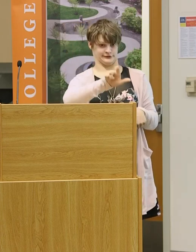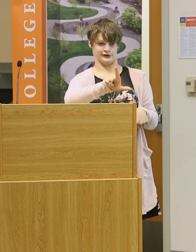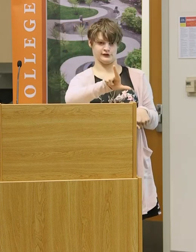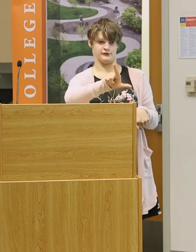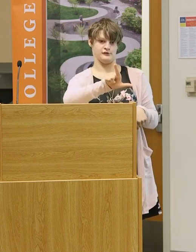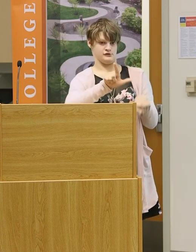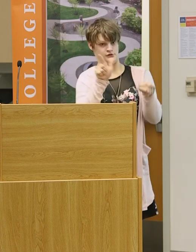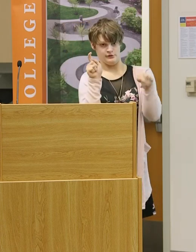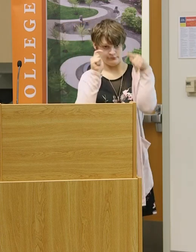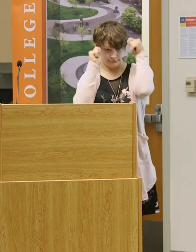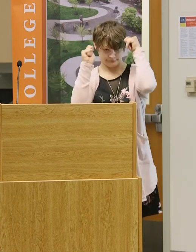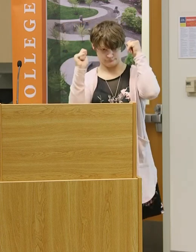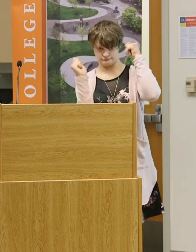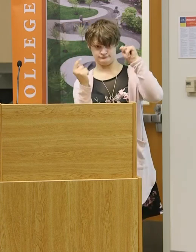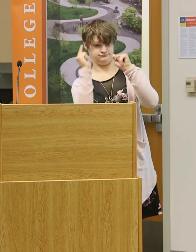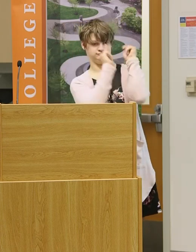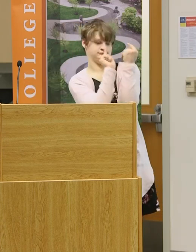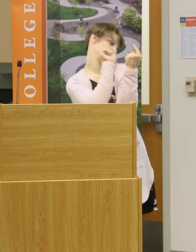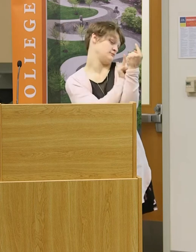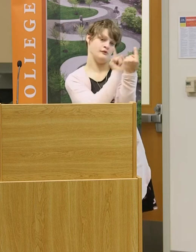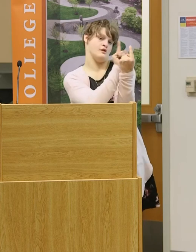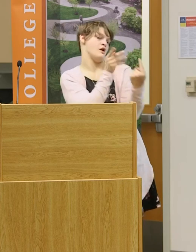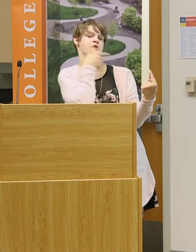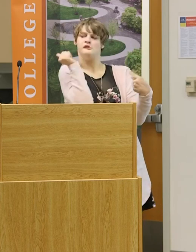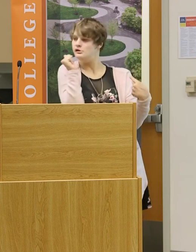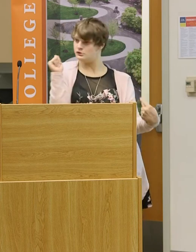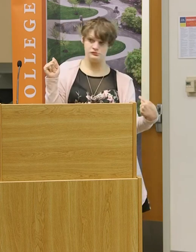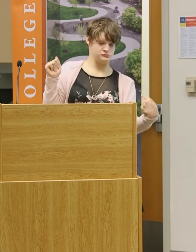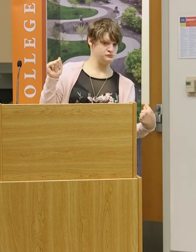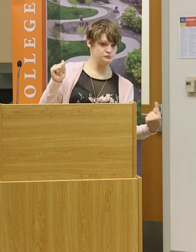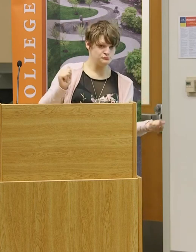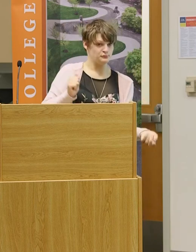The tutoring center, for example--